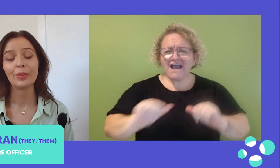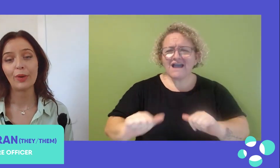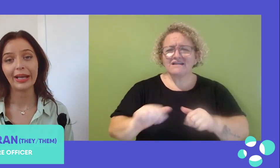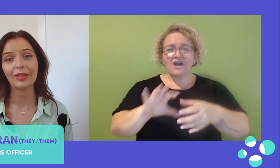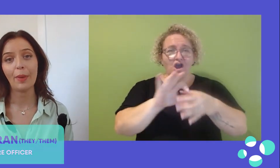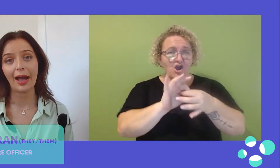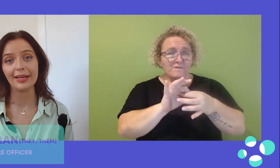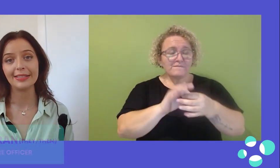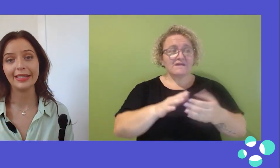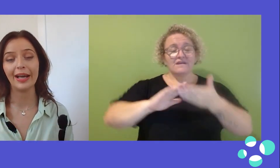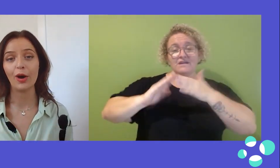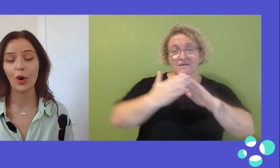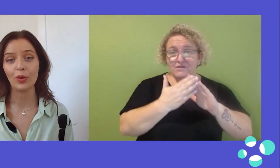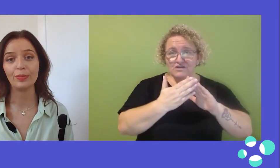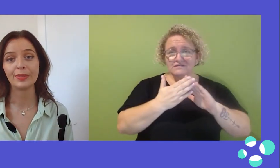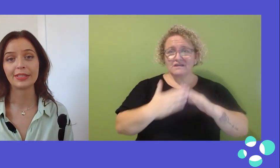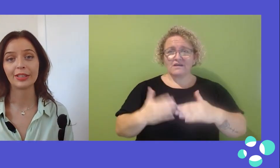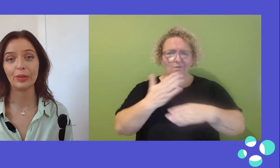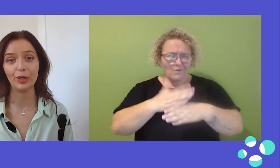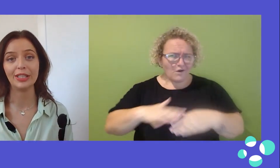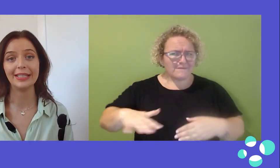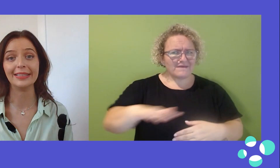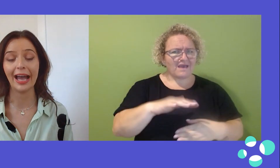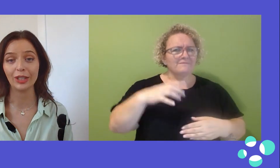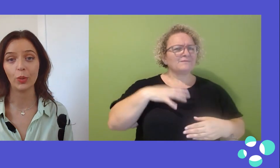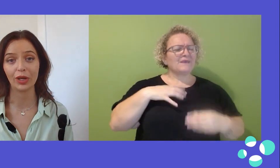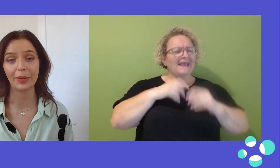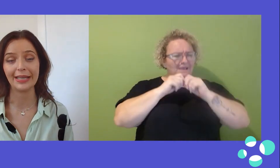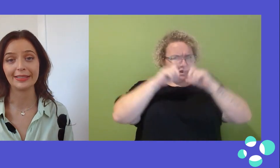To break bias in our homes, communities and workplaces,